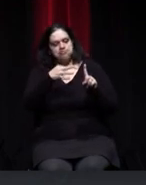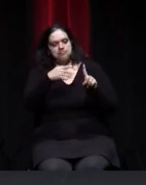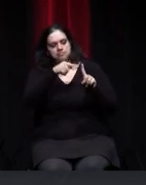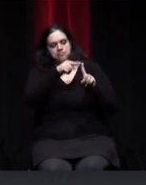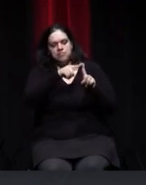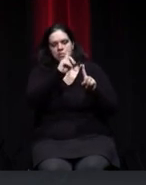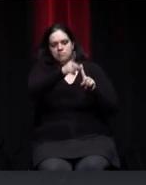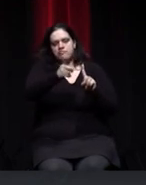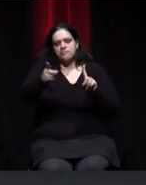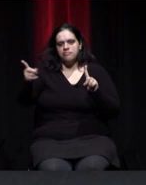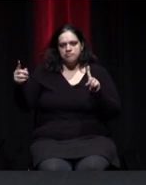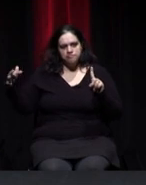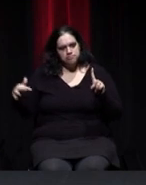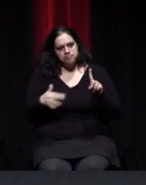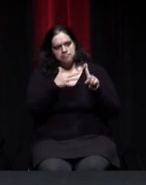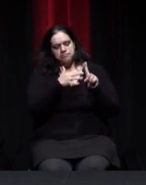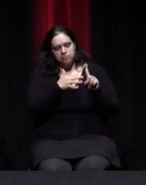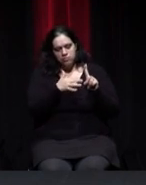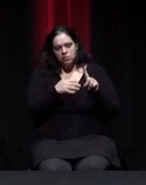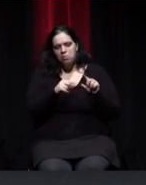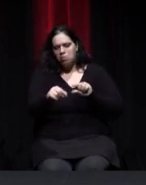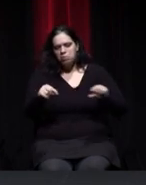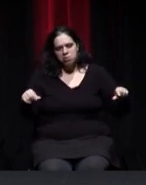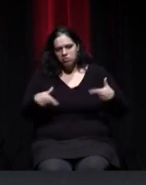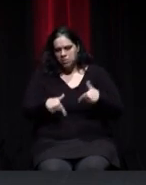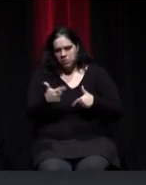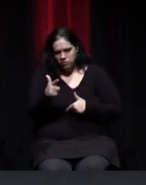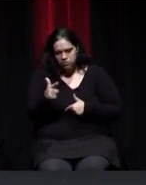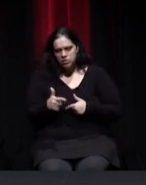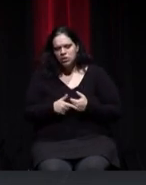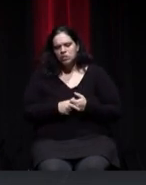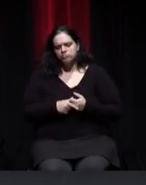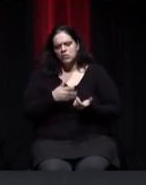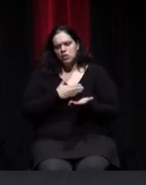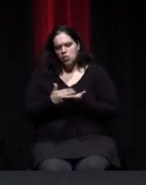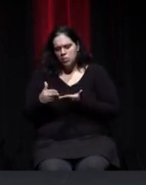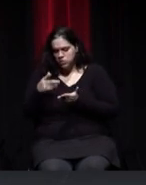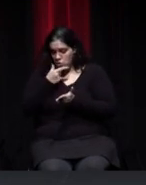and began, as Boltanski's work shows,